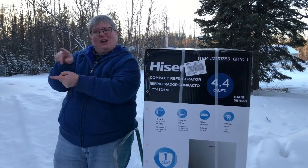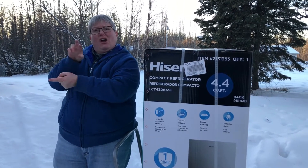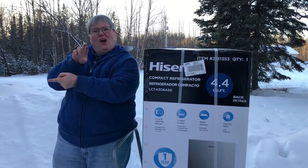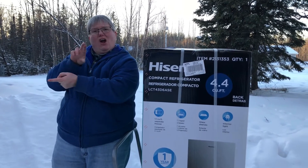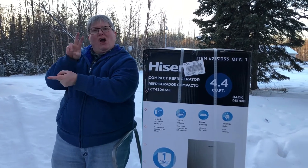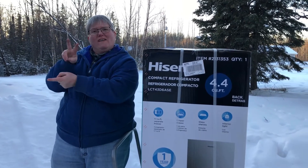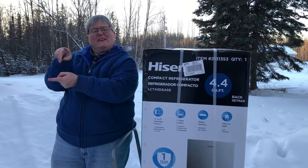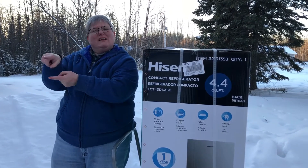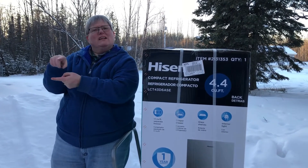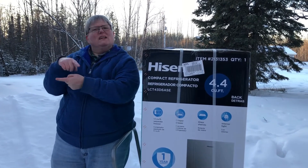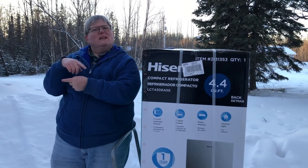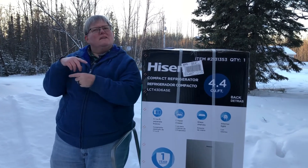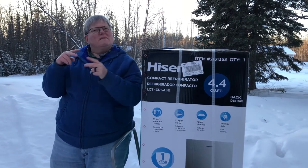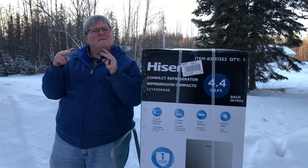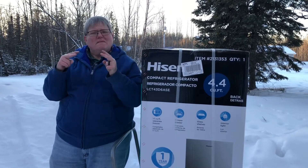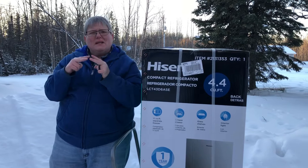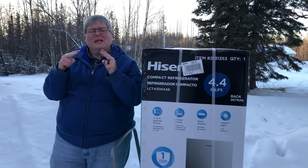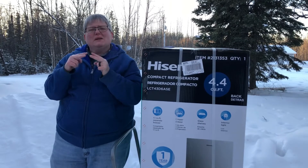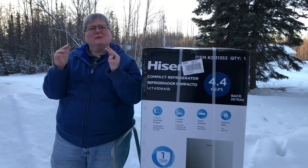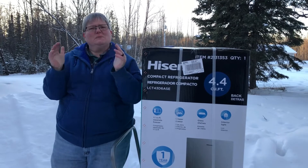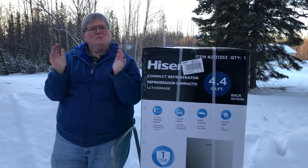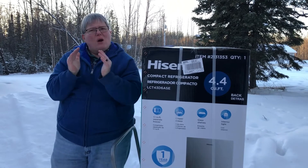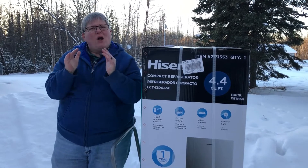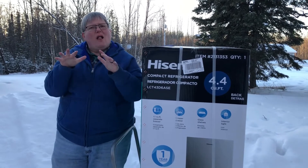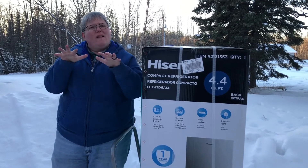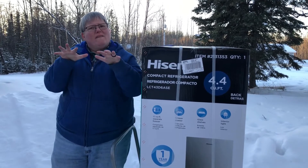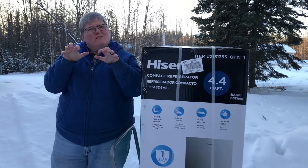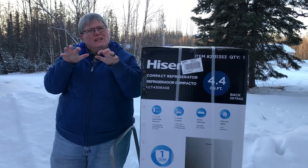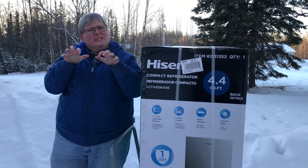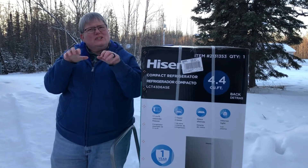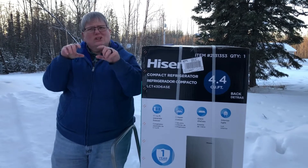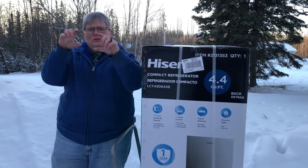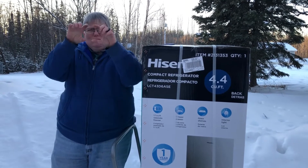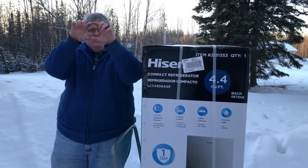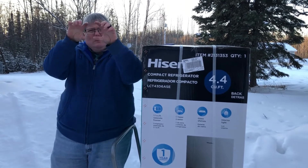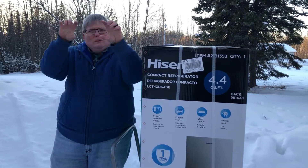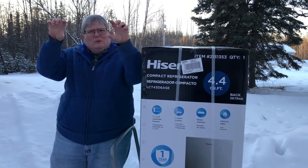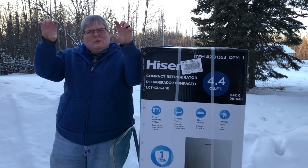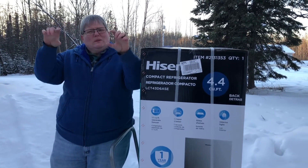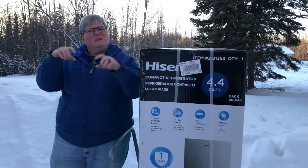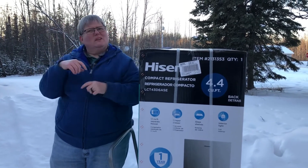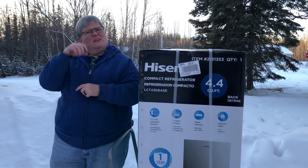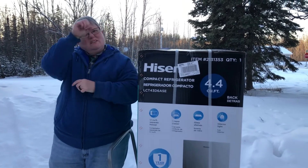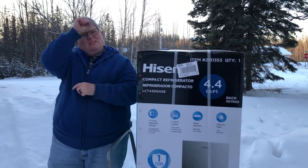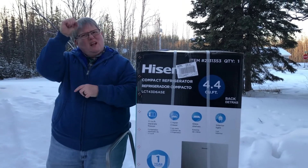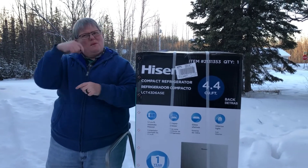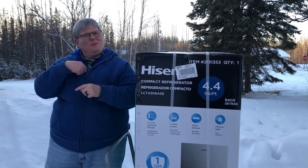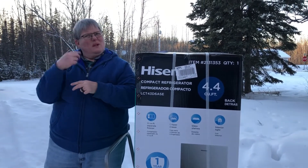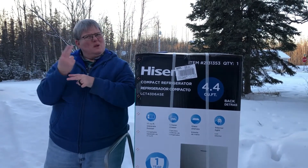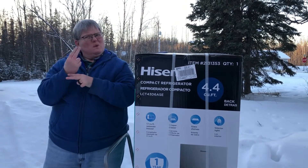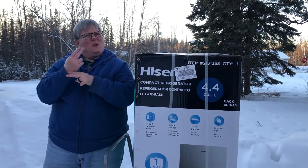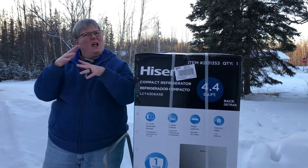The ones that are specifically for RVs are very small. The freezer space is tiny, and Summer and